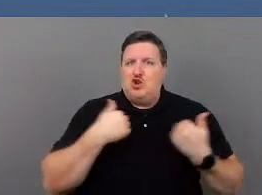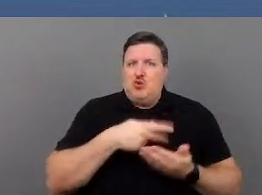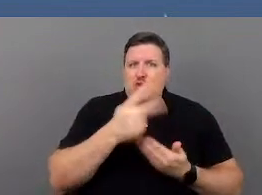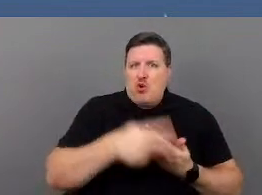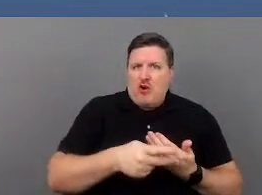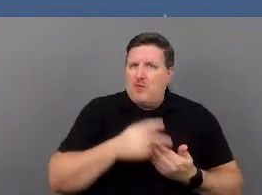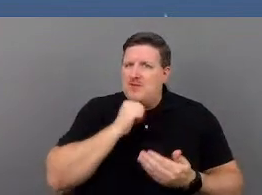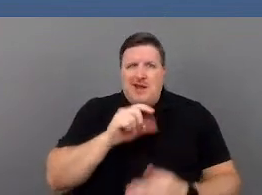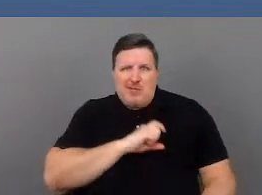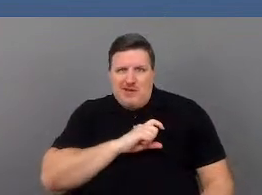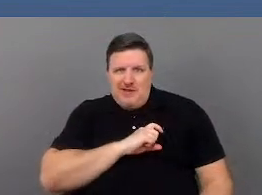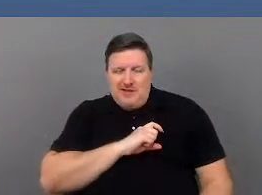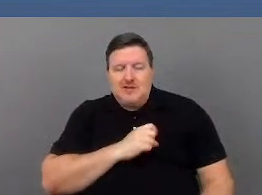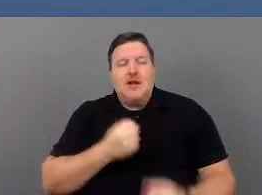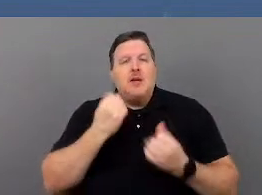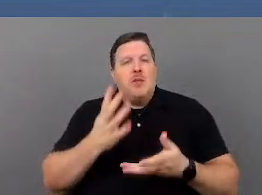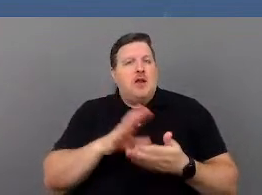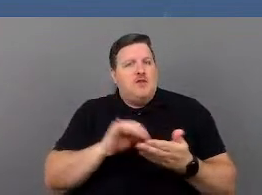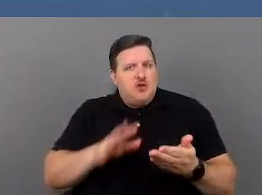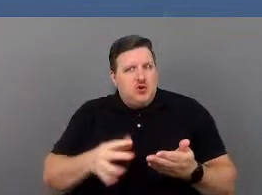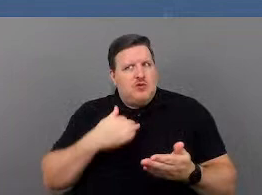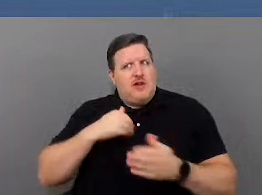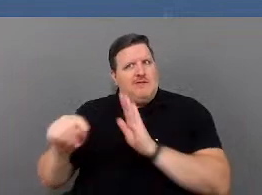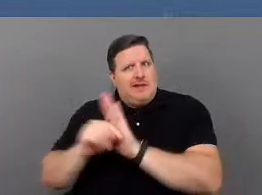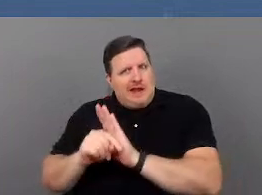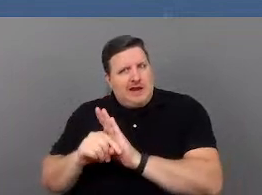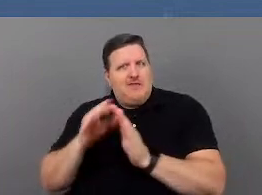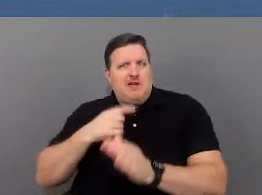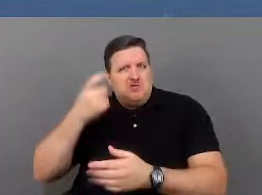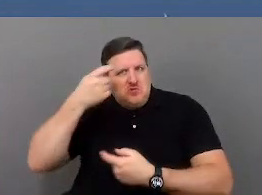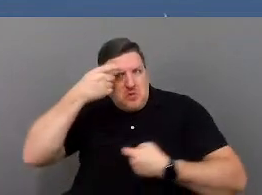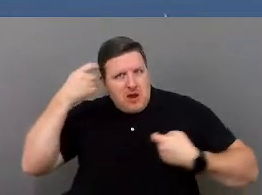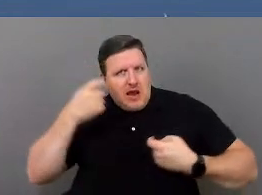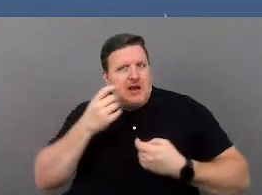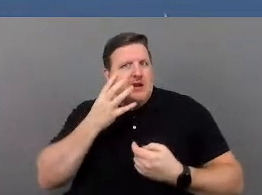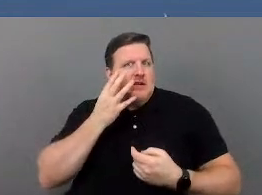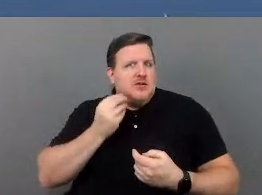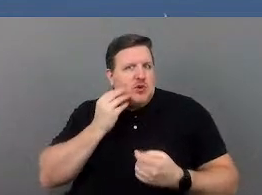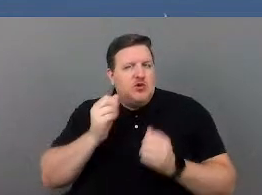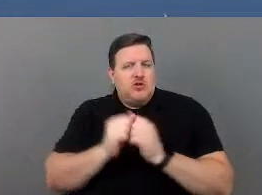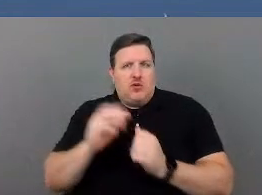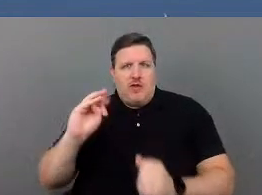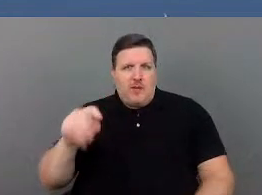STUDENT HAVE ACCESS TO MENTAL HEALTH COUNSELORS AS WELL THE ARTS AND BASKETBALL AND MENTORING OTHER KIDS.